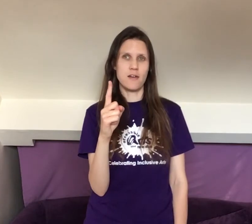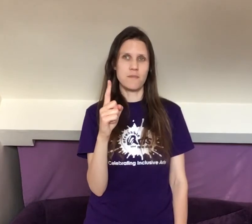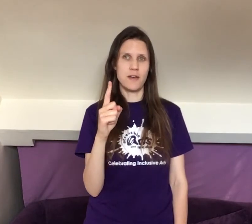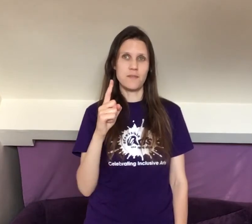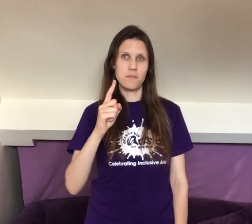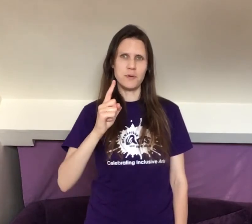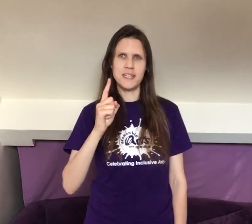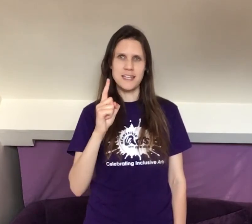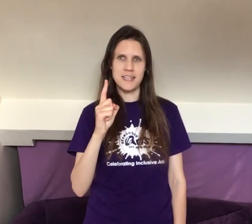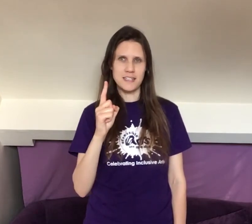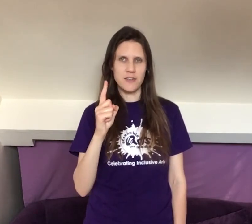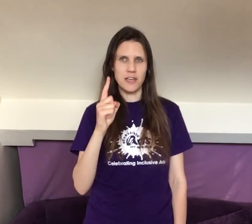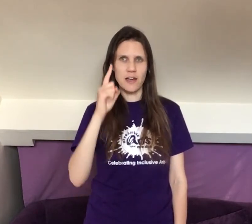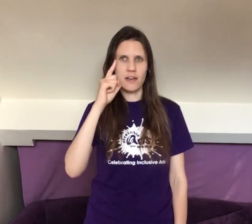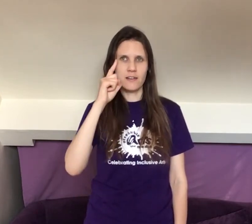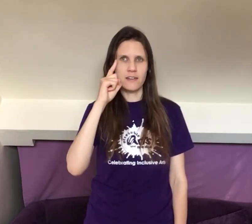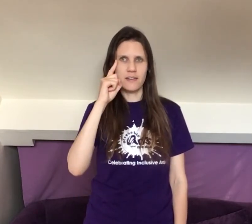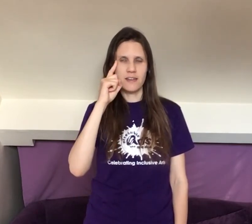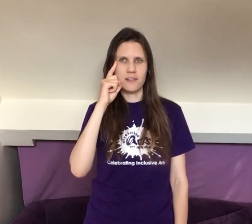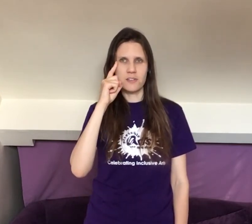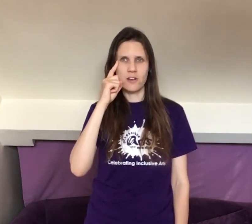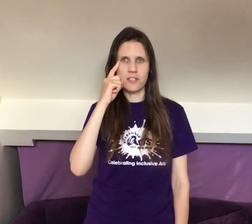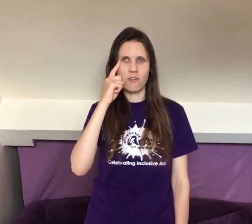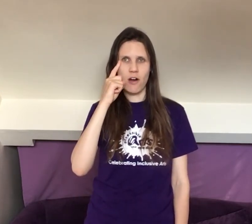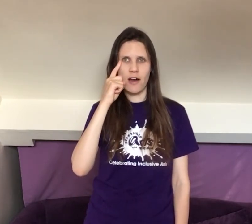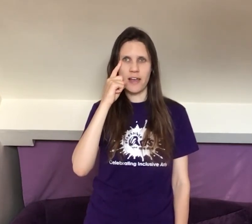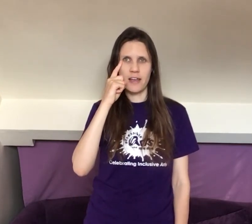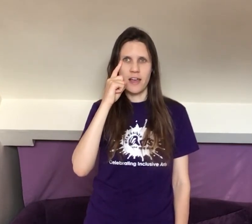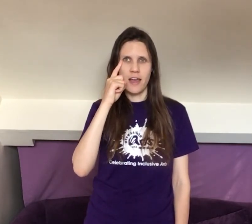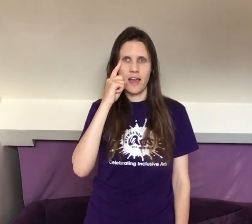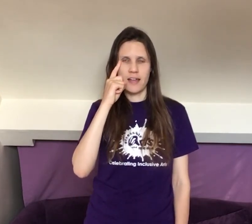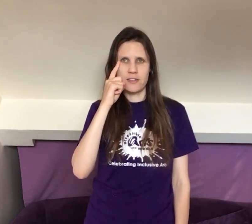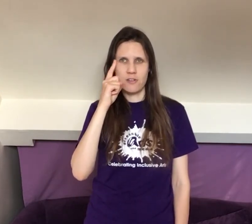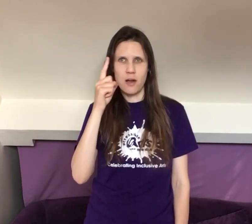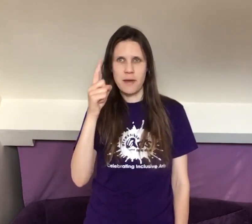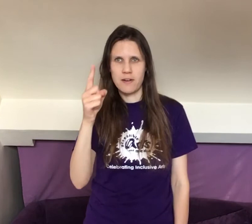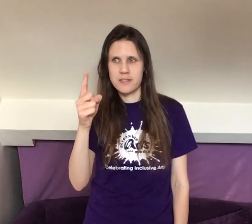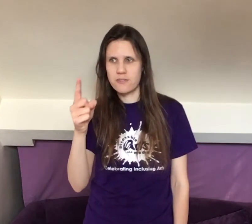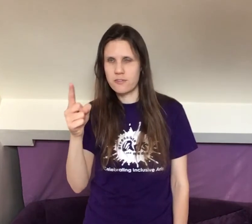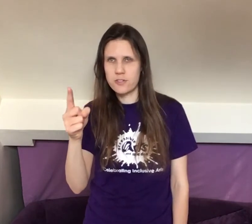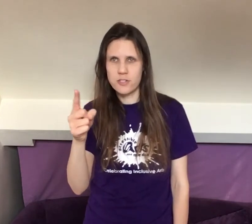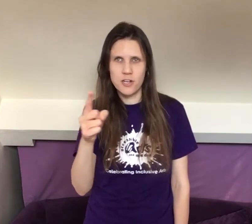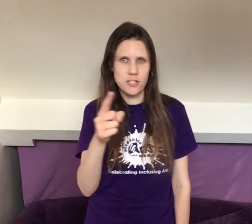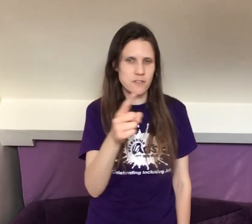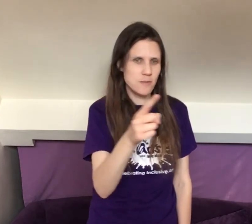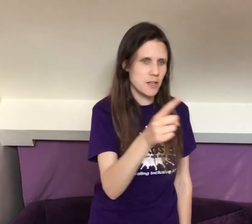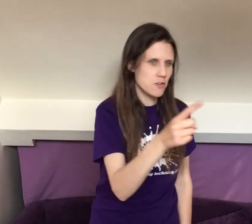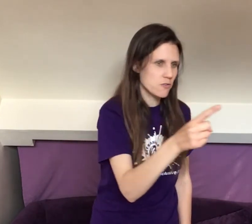a pointy index finger. You start at your eye and you come out as if you’re searching for something